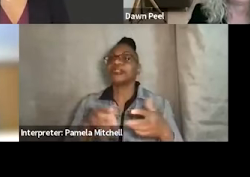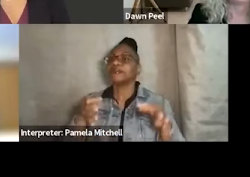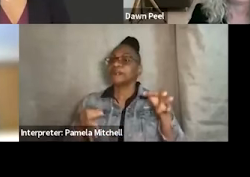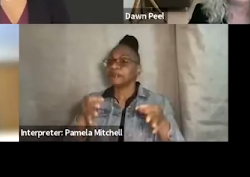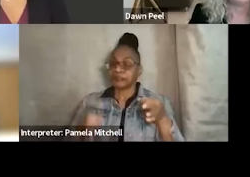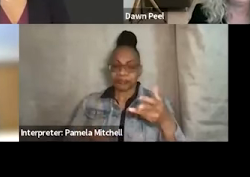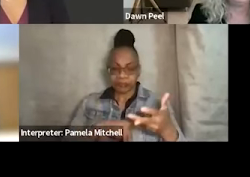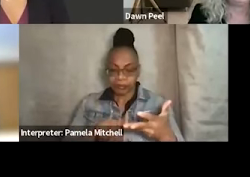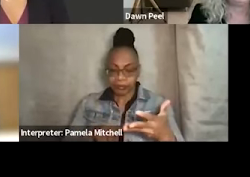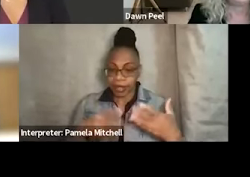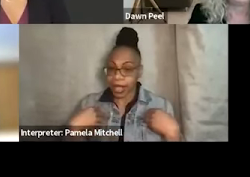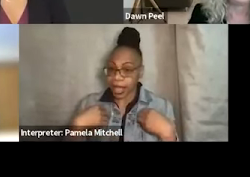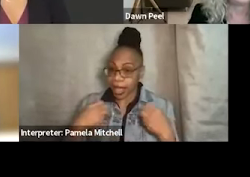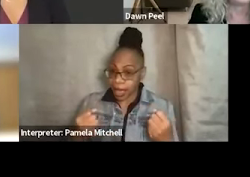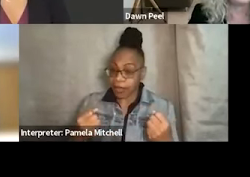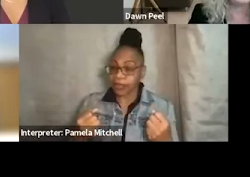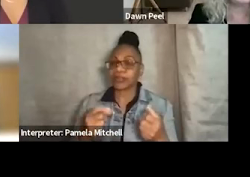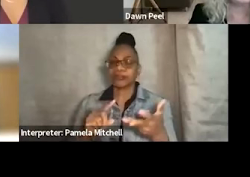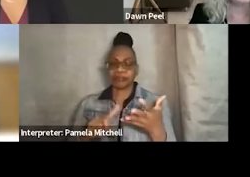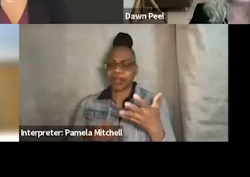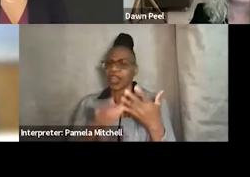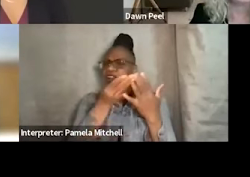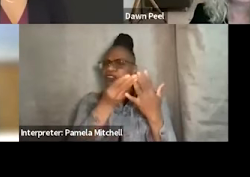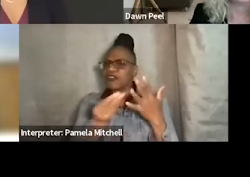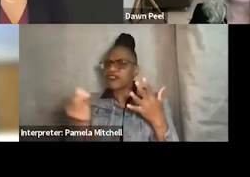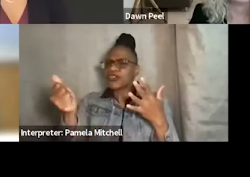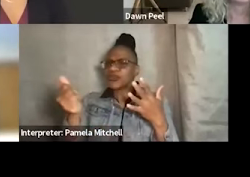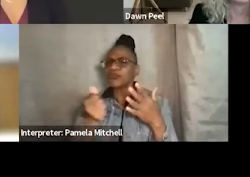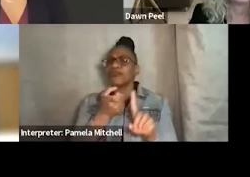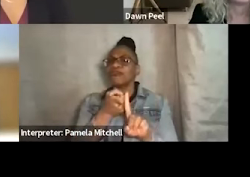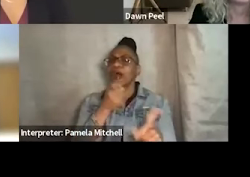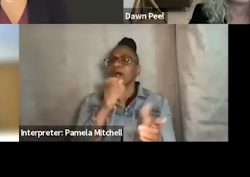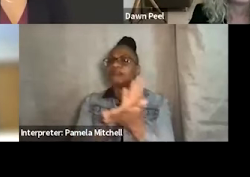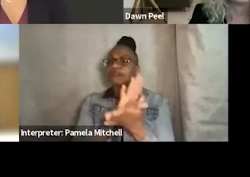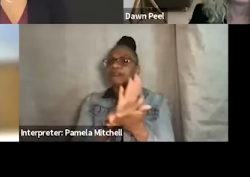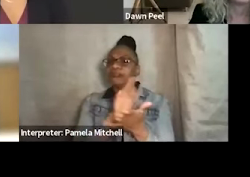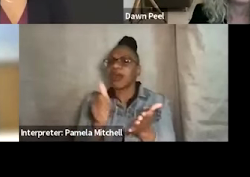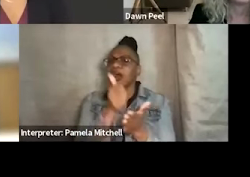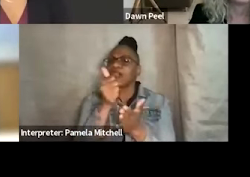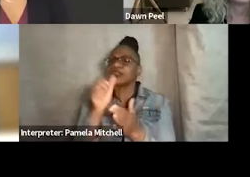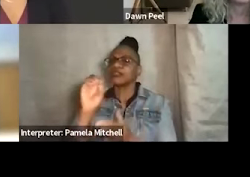academia, and a few of you who answered other. So thank you all for responding